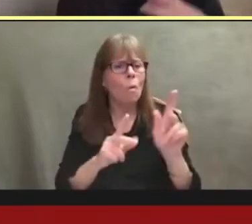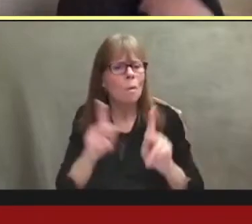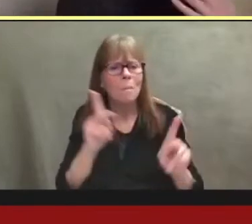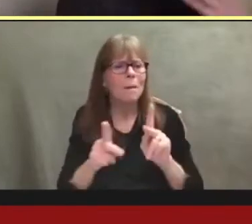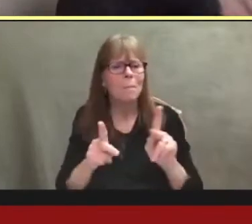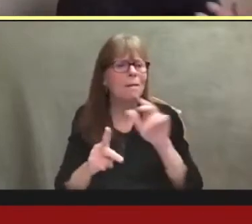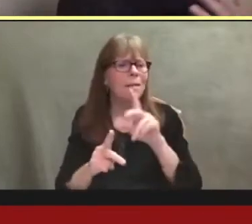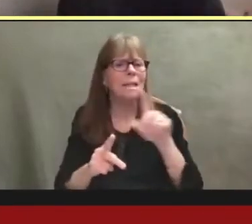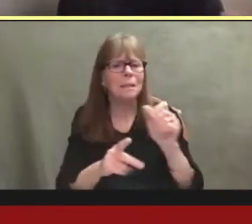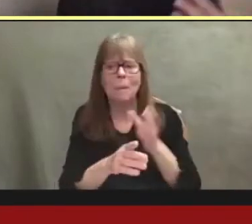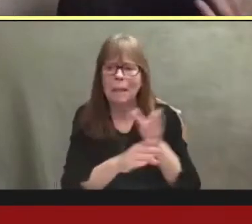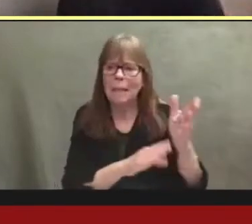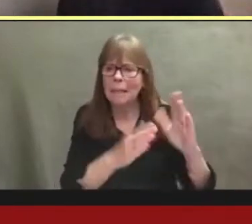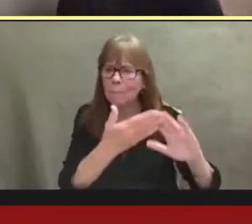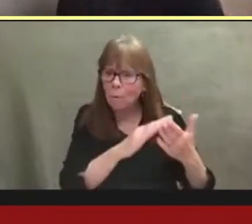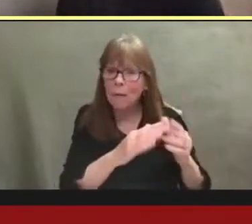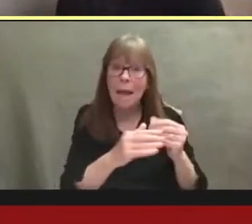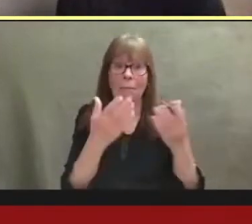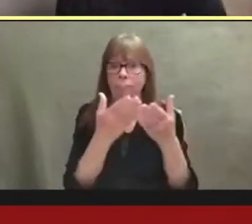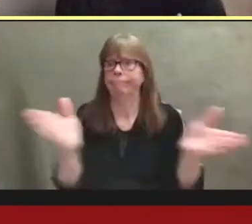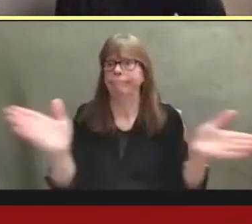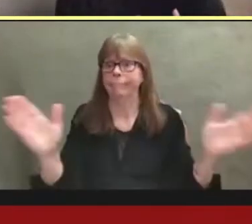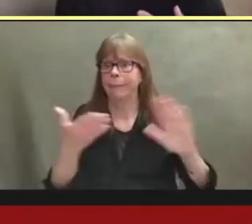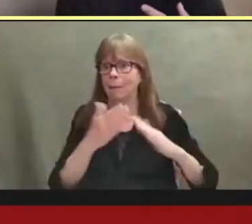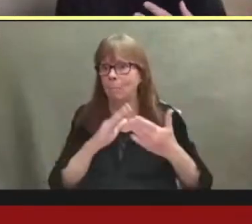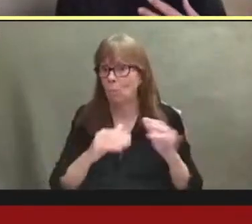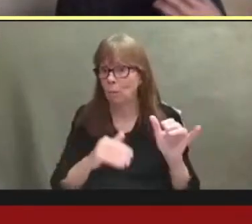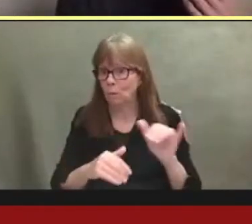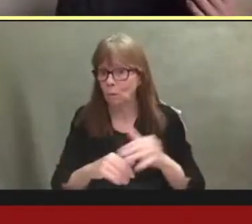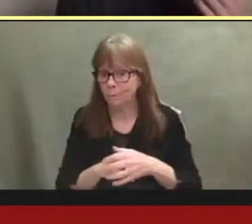And then in the greater community at large.